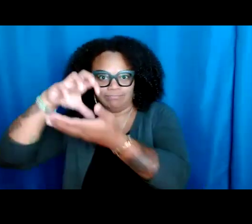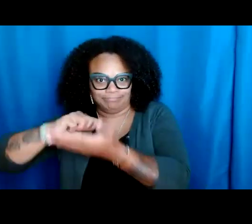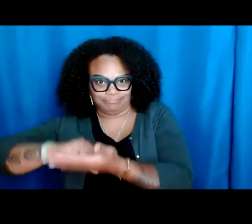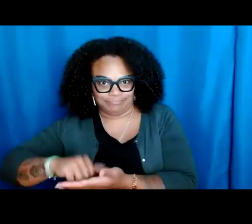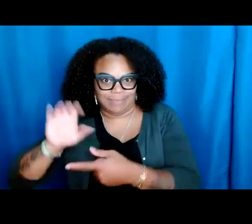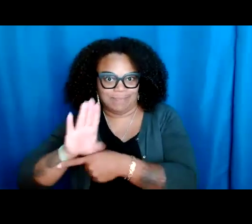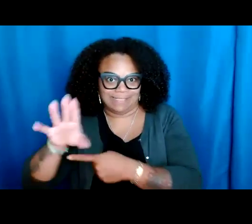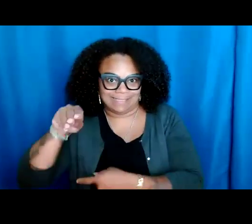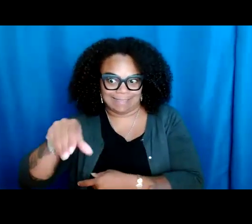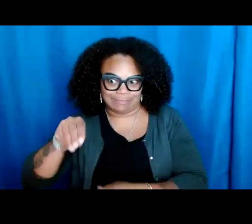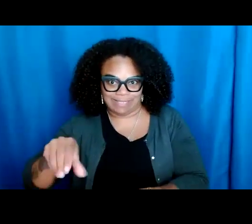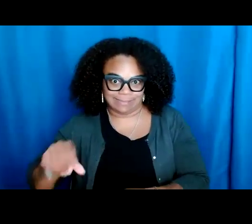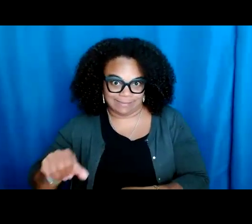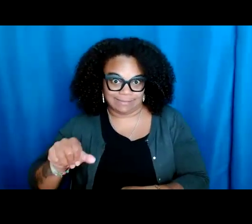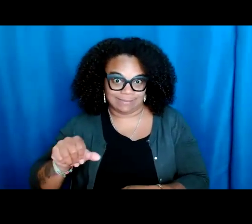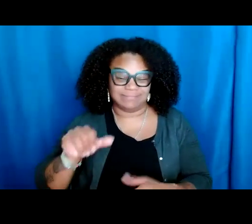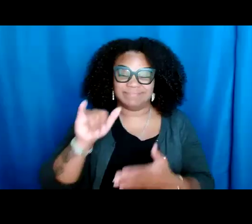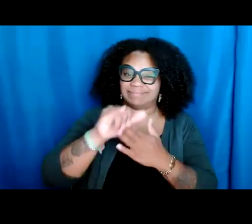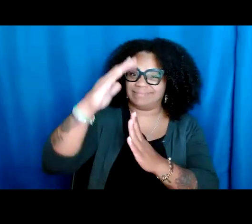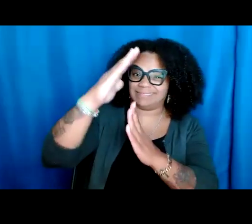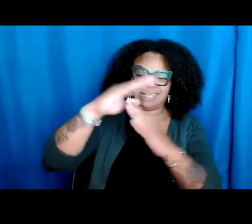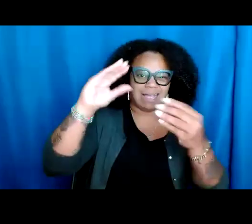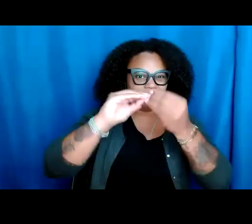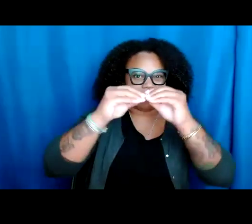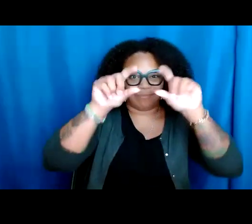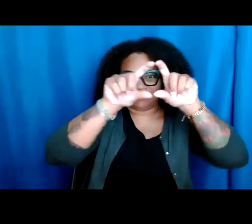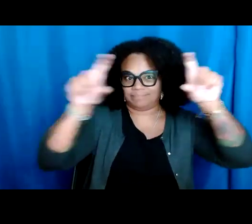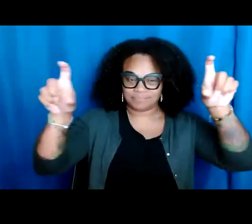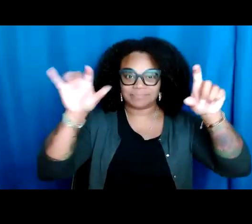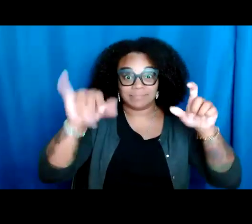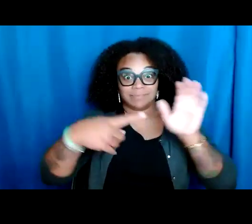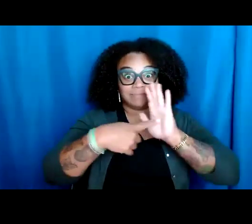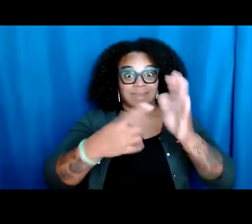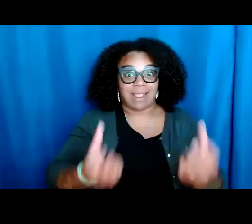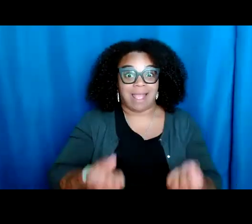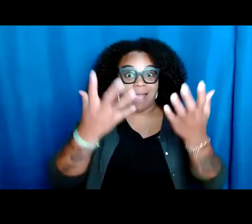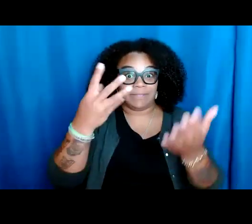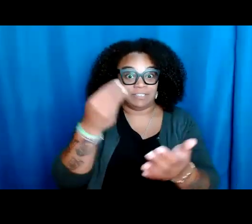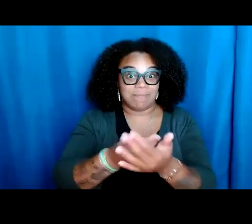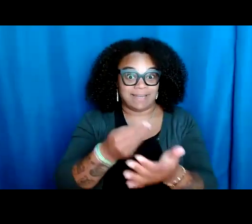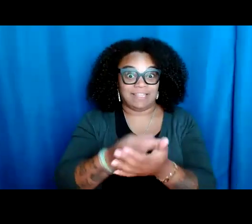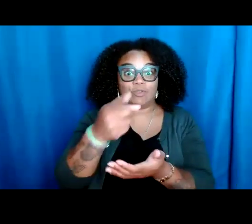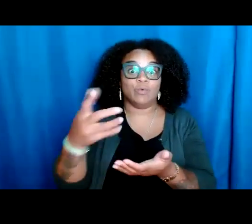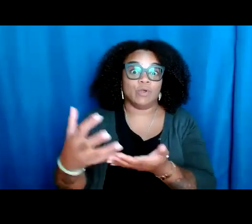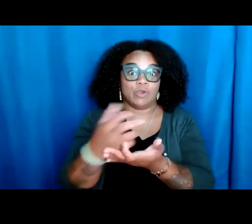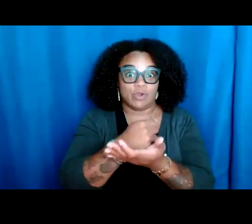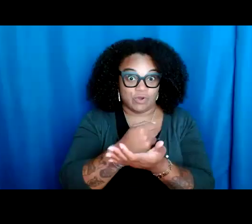This will be your topline number, letting you know how much money you made in your sales.